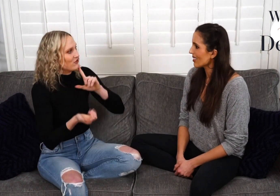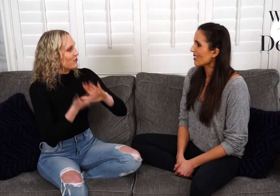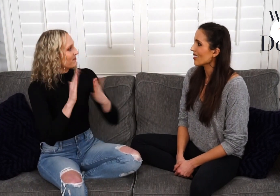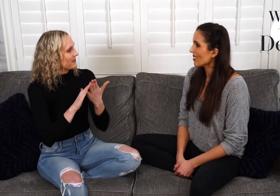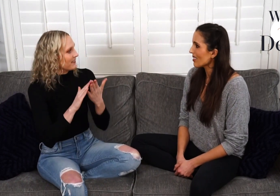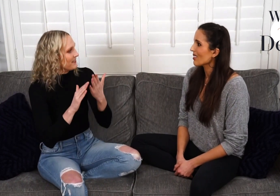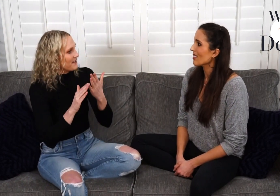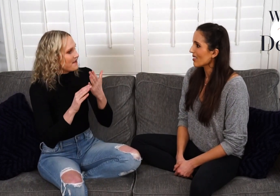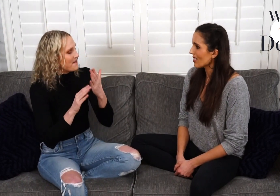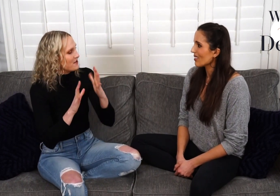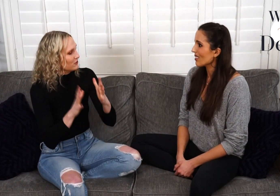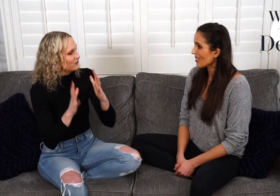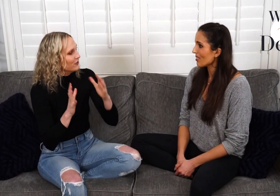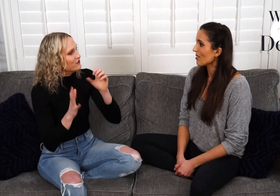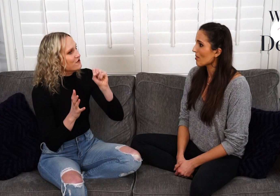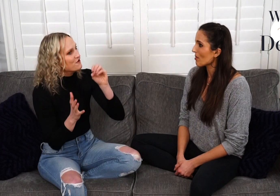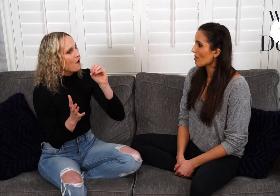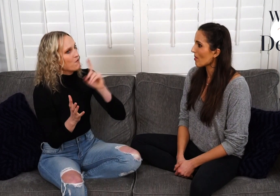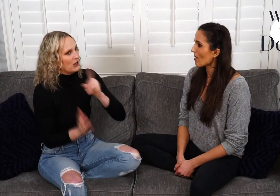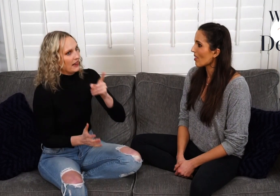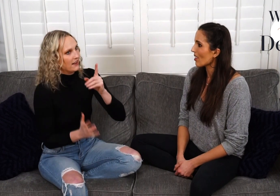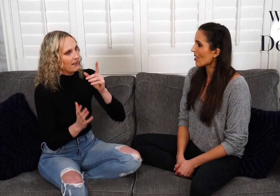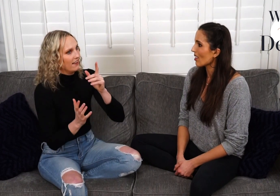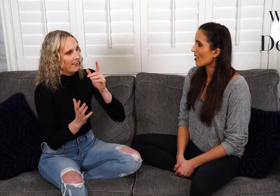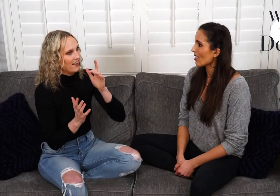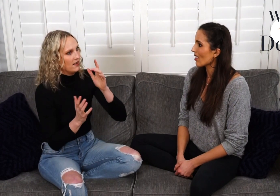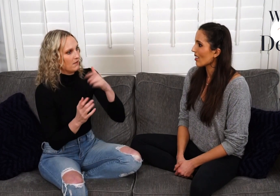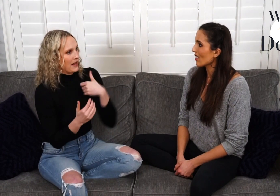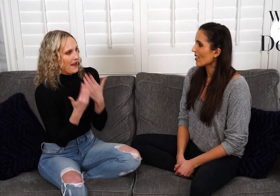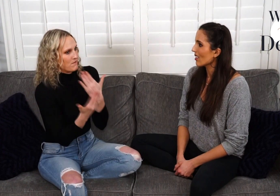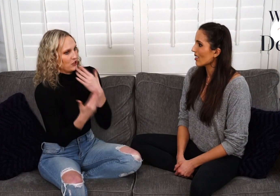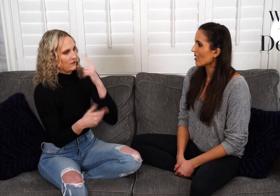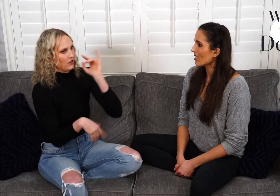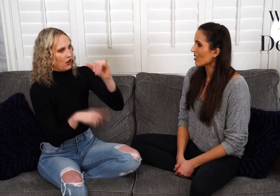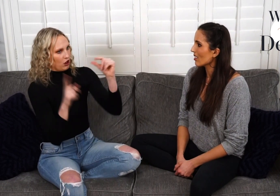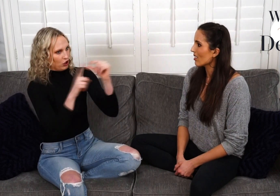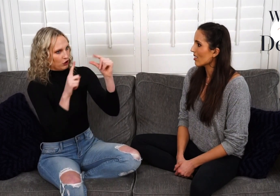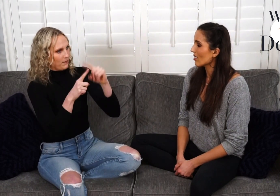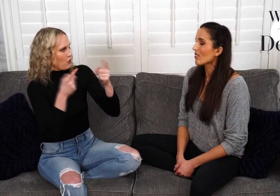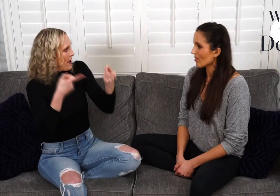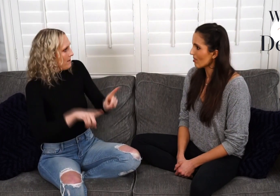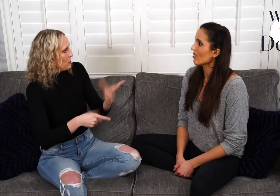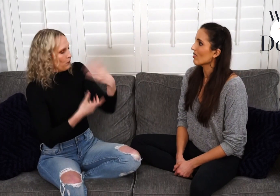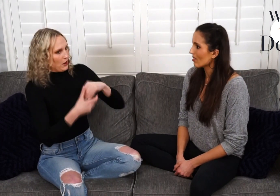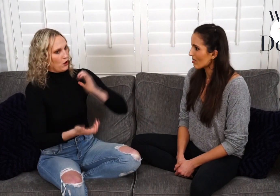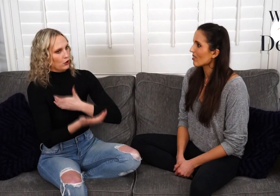the Deaf community? And so it just, I'm just thankful for that term to happen within our Deaf community